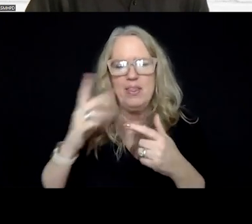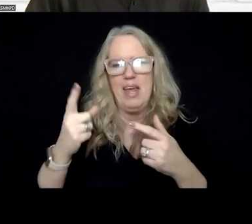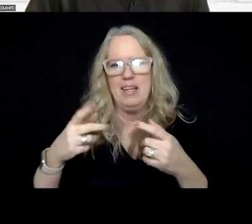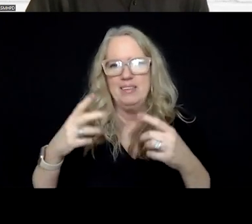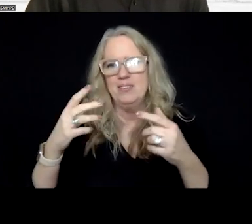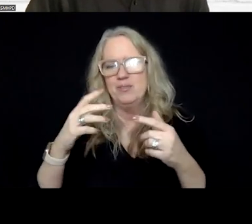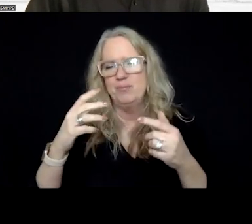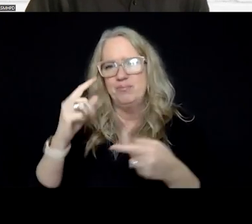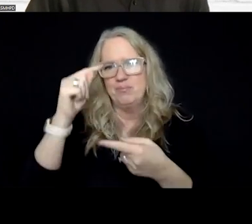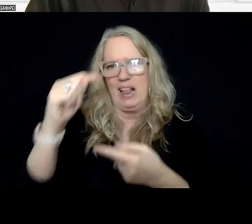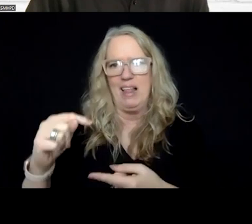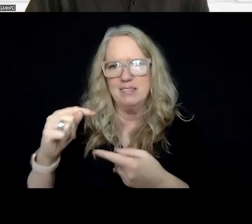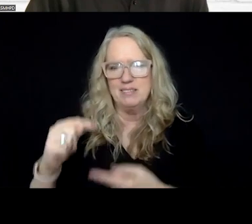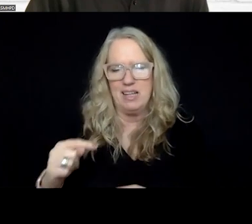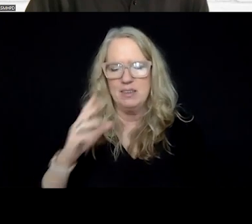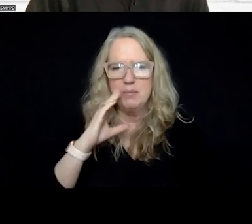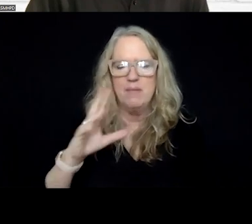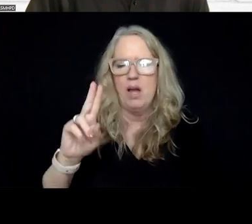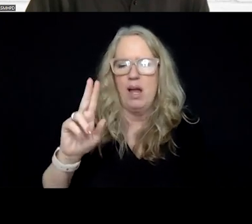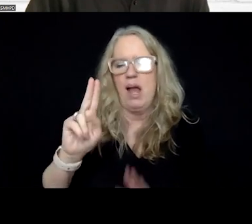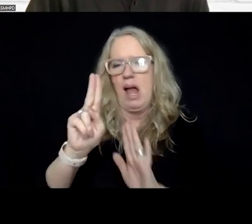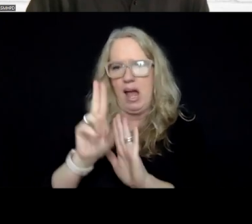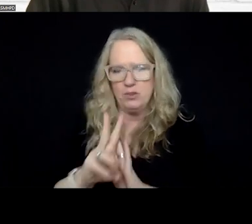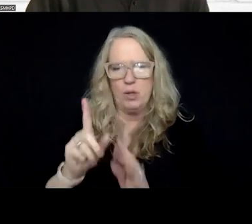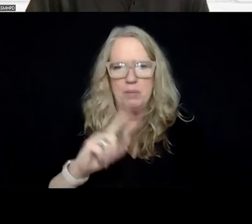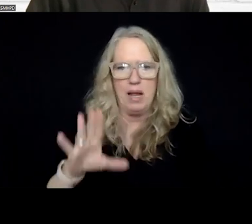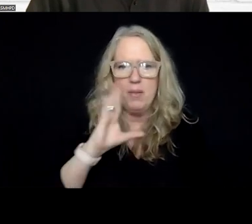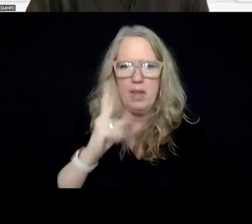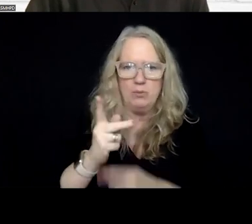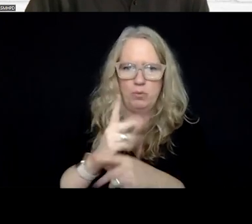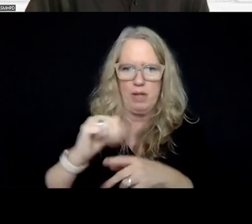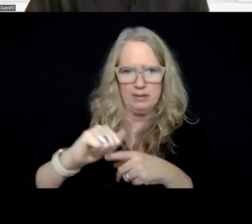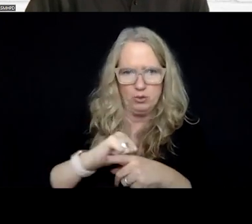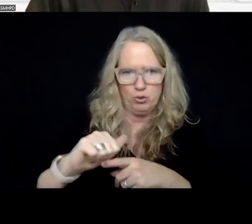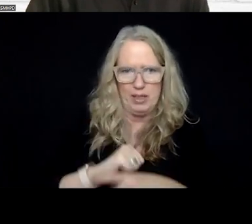THERE AT UNDERWRITING AND SUPERVISE AND TRAIN.